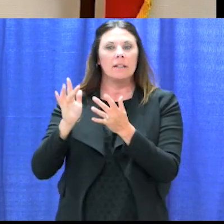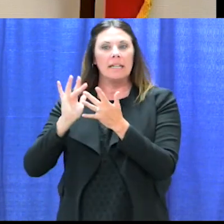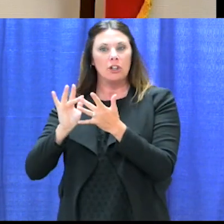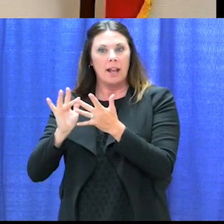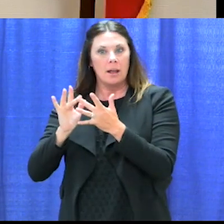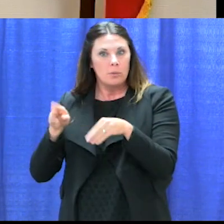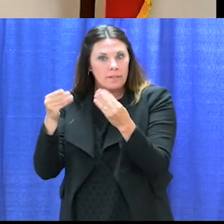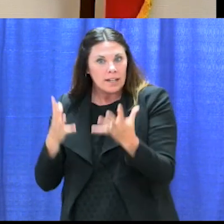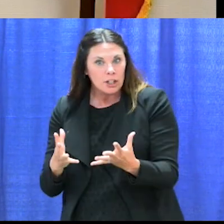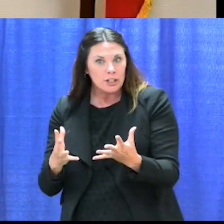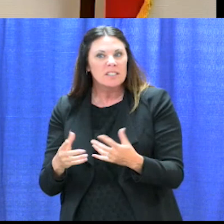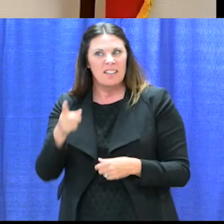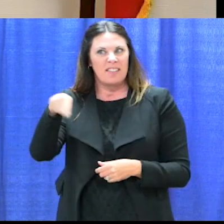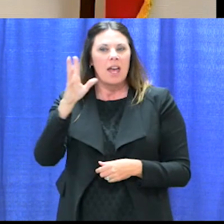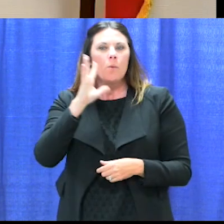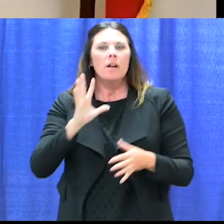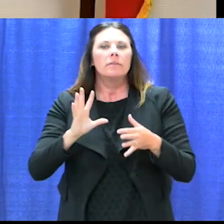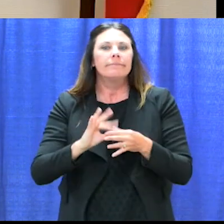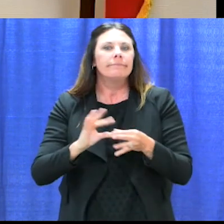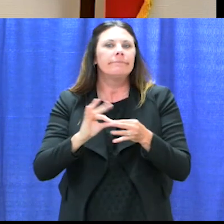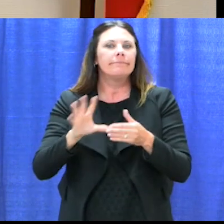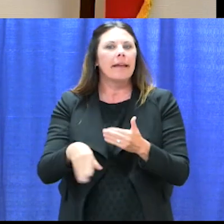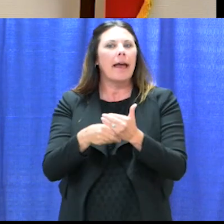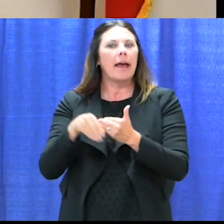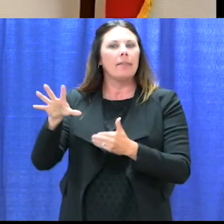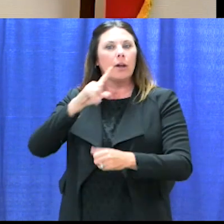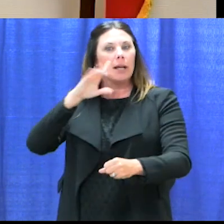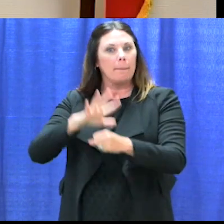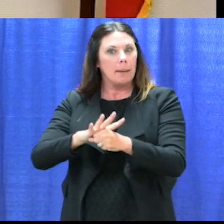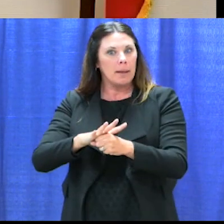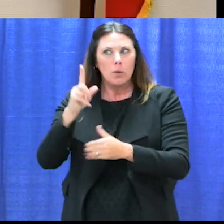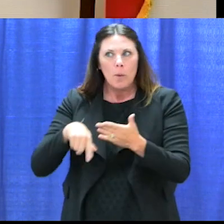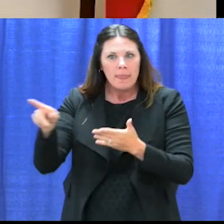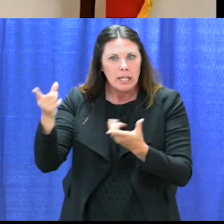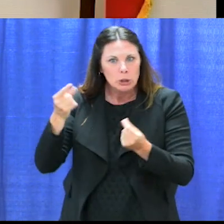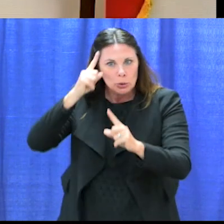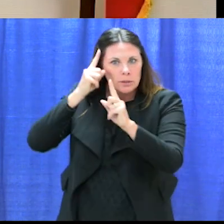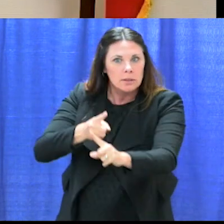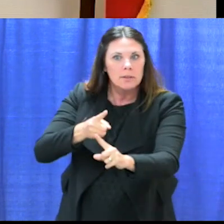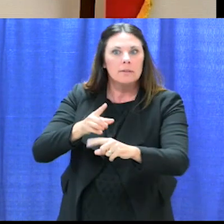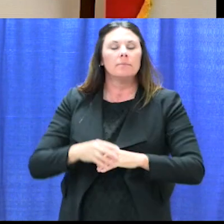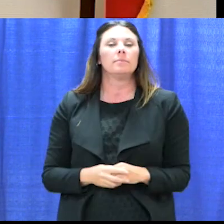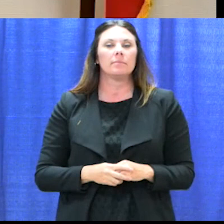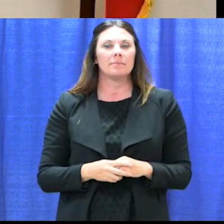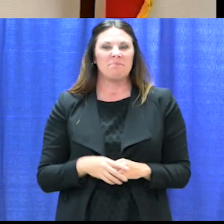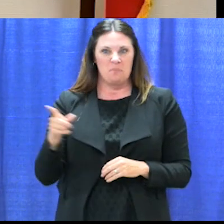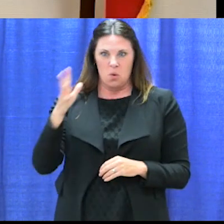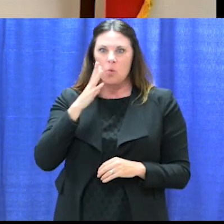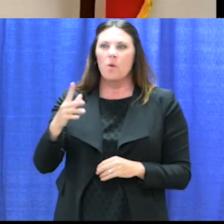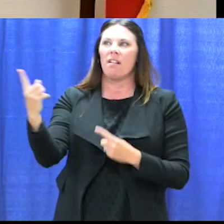and they'll have a chance today to tell us in their own words their commitments and of course they'll be asked some questions from legislators and myself about other additional